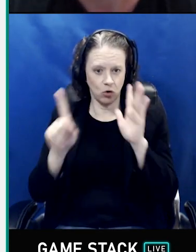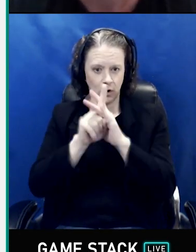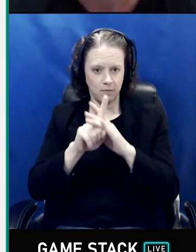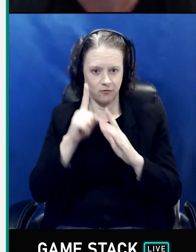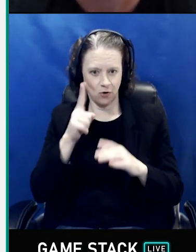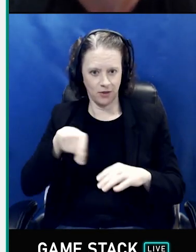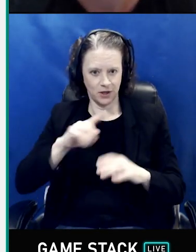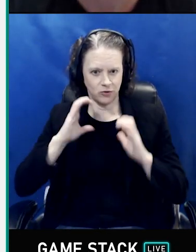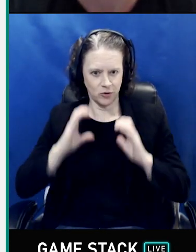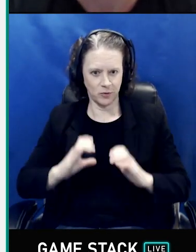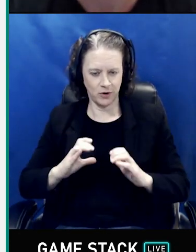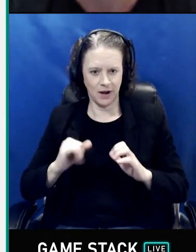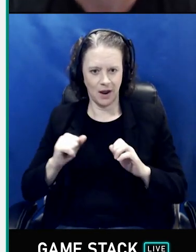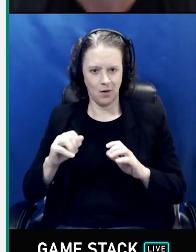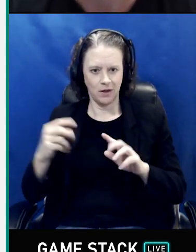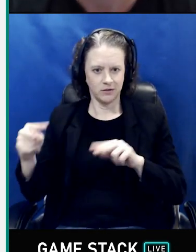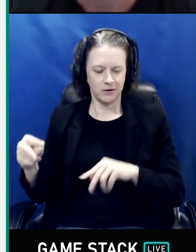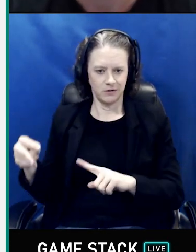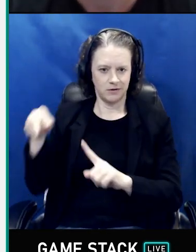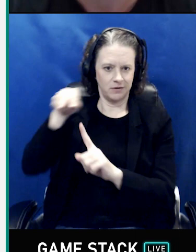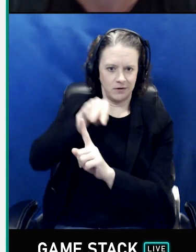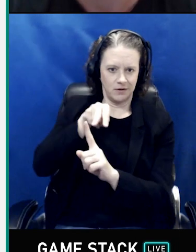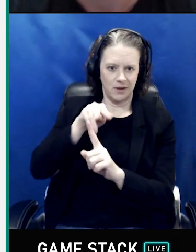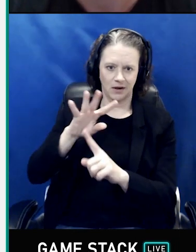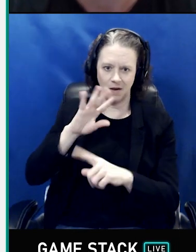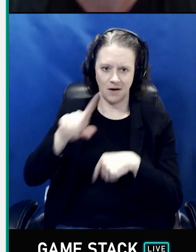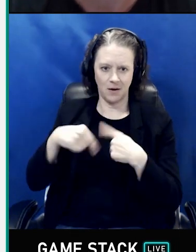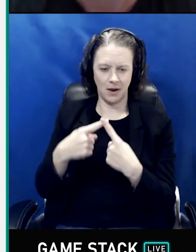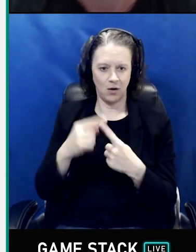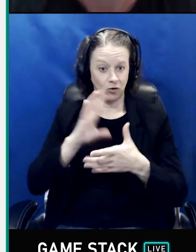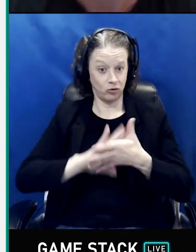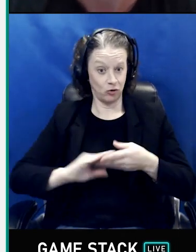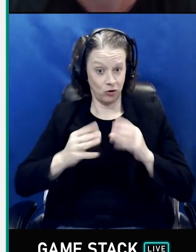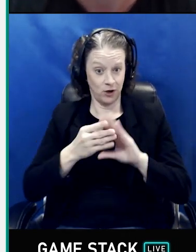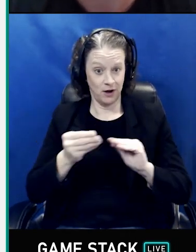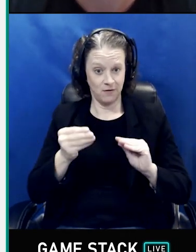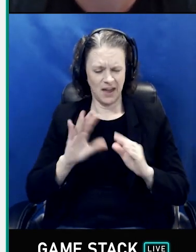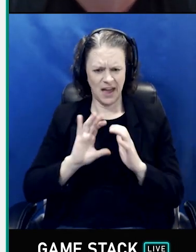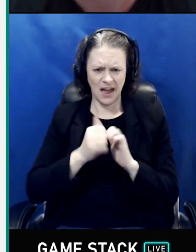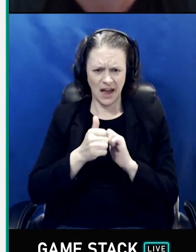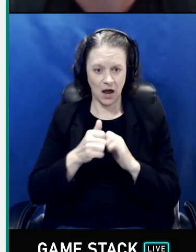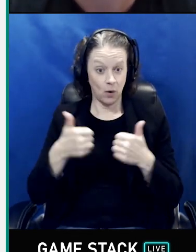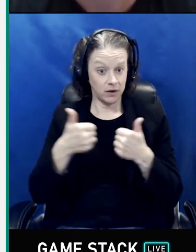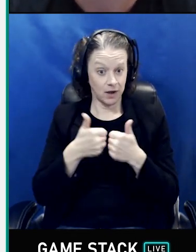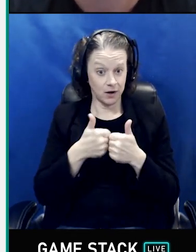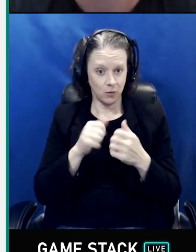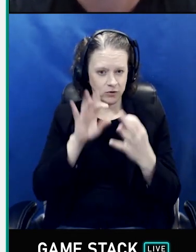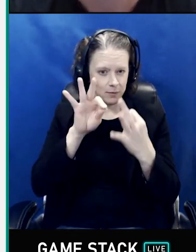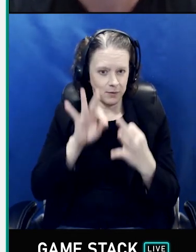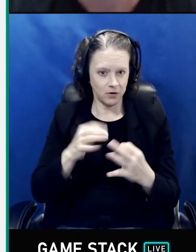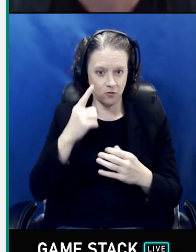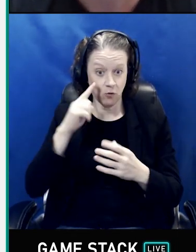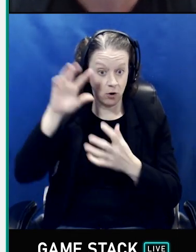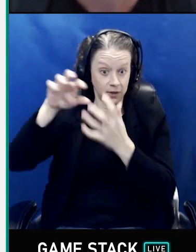Now let's pivot a little bit, and let's talk about a story of how a title was optimized for the cloud,